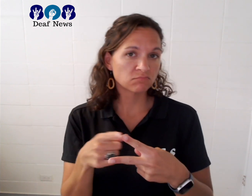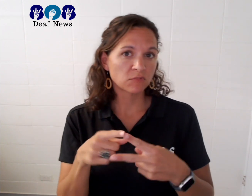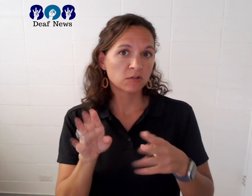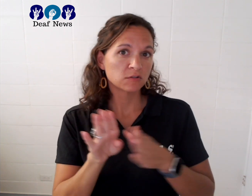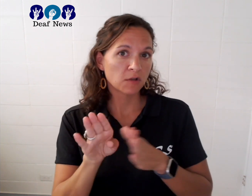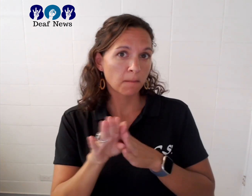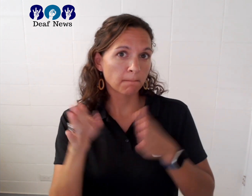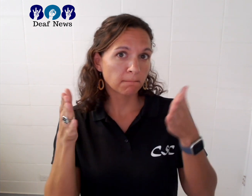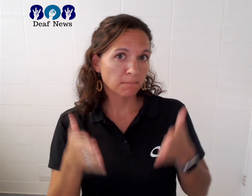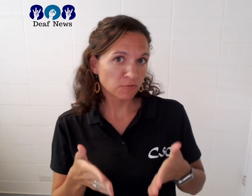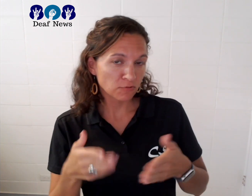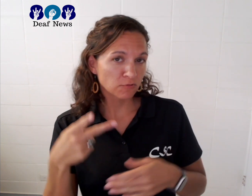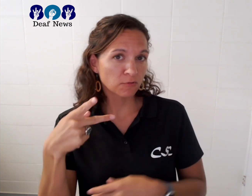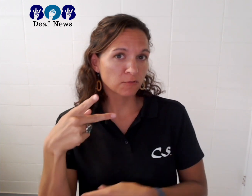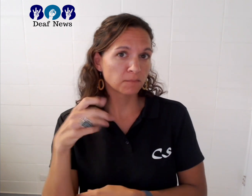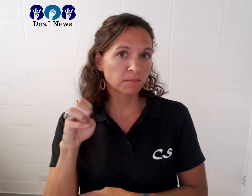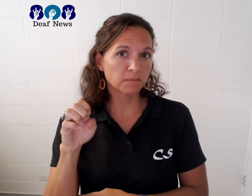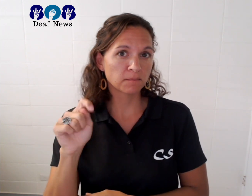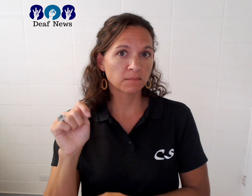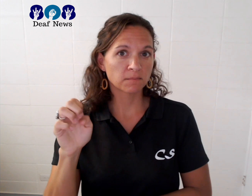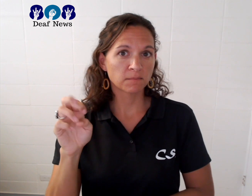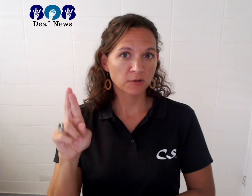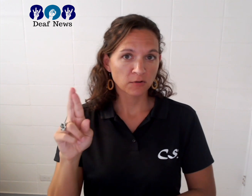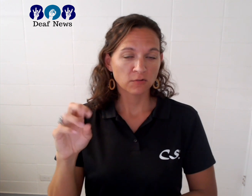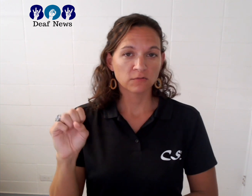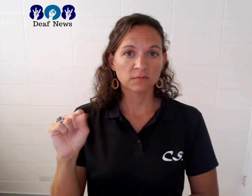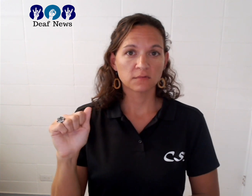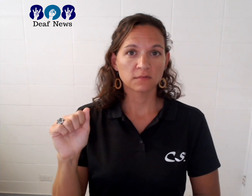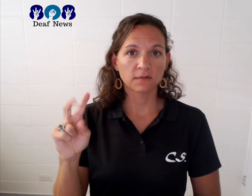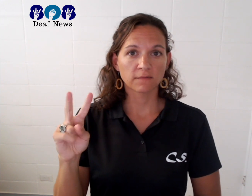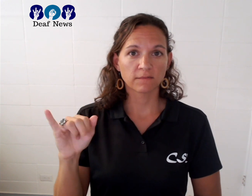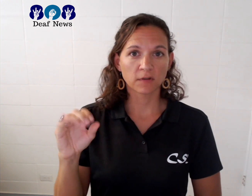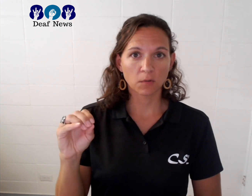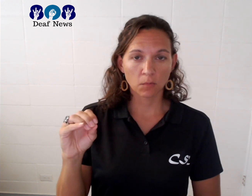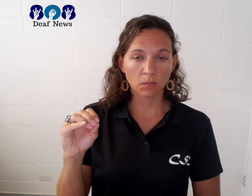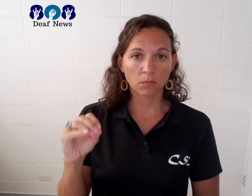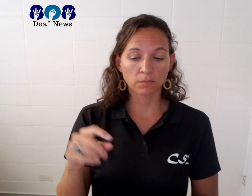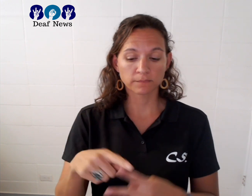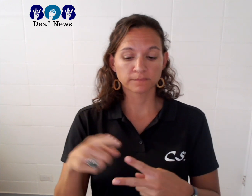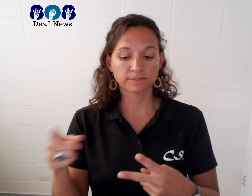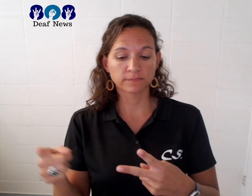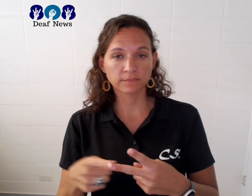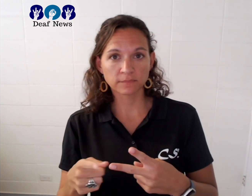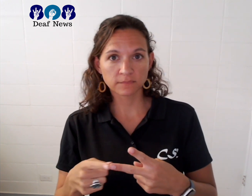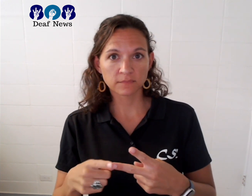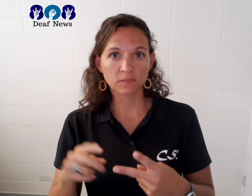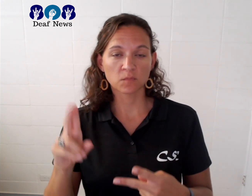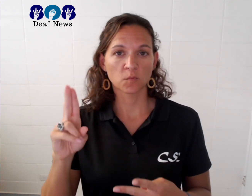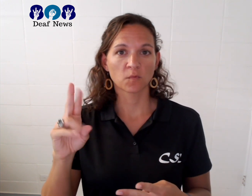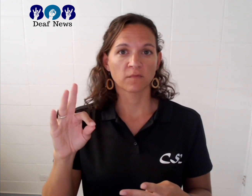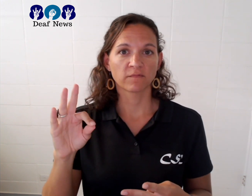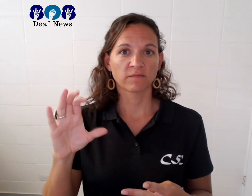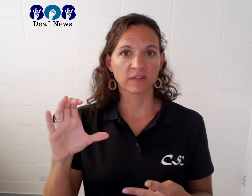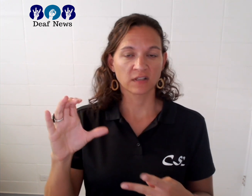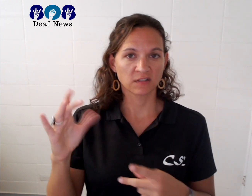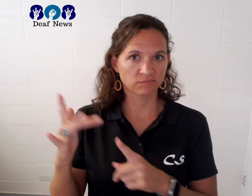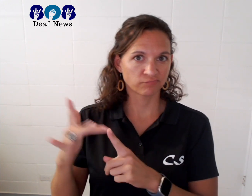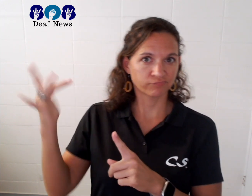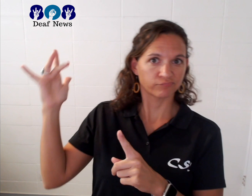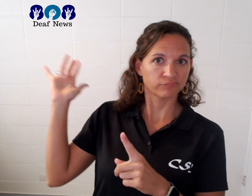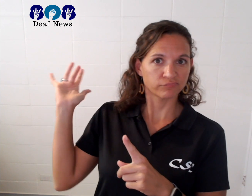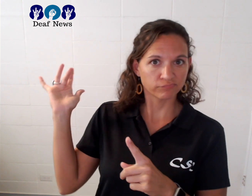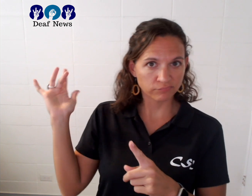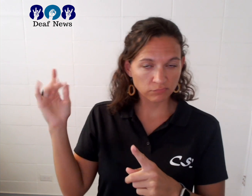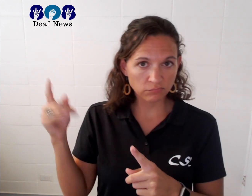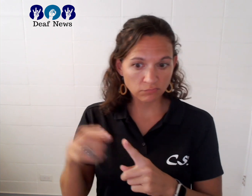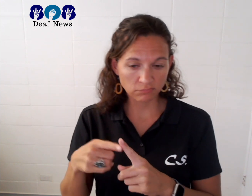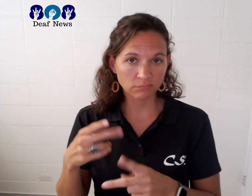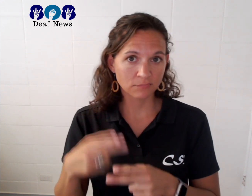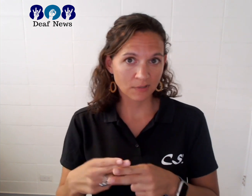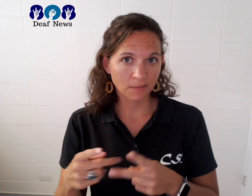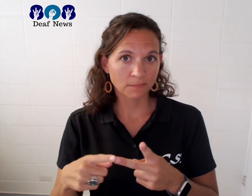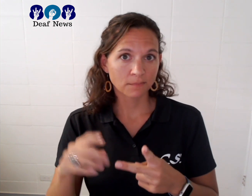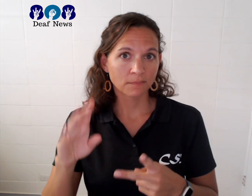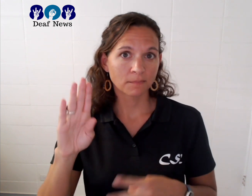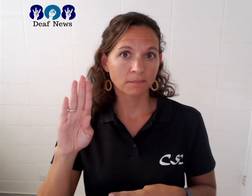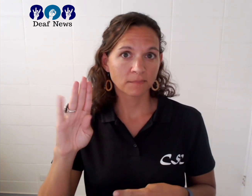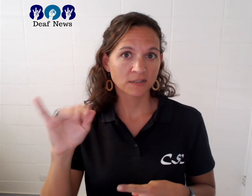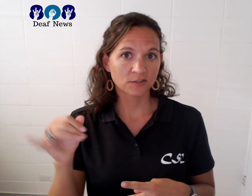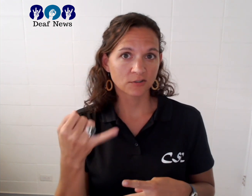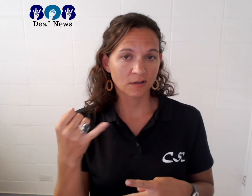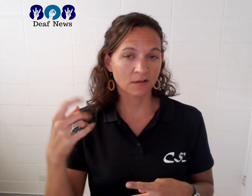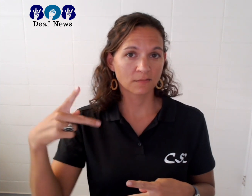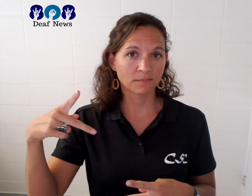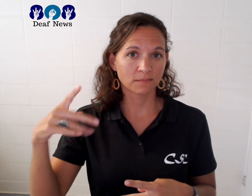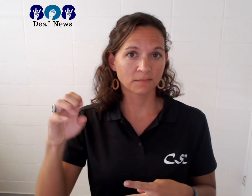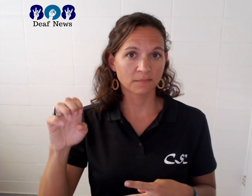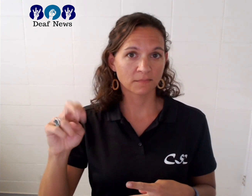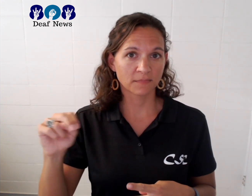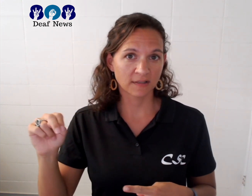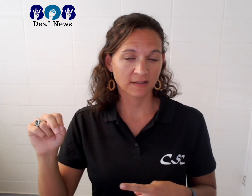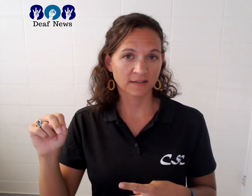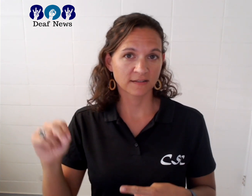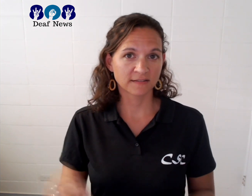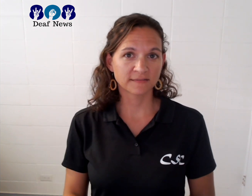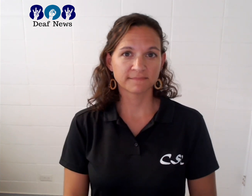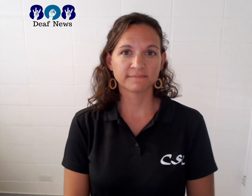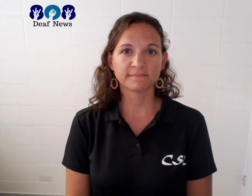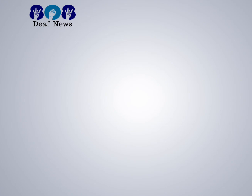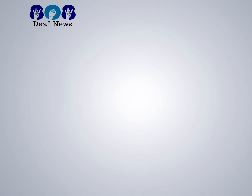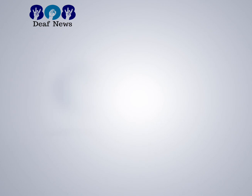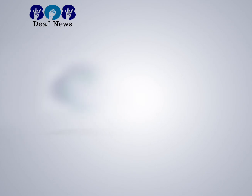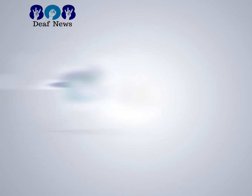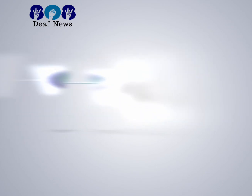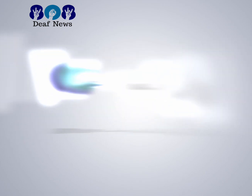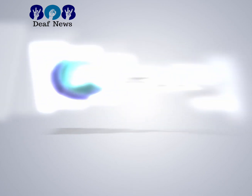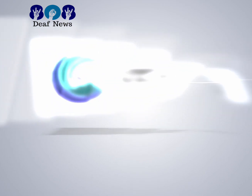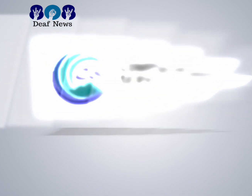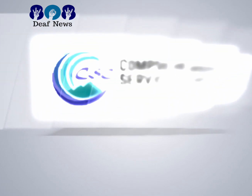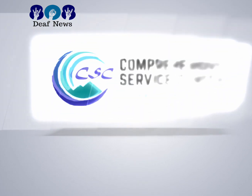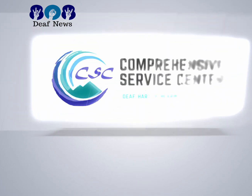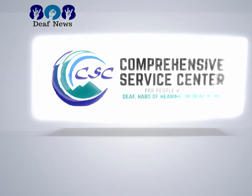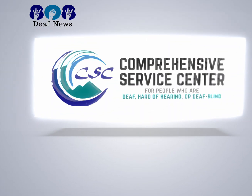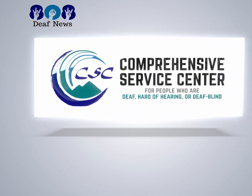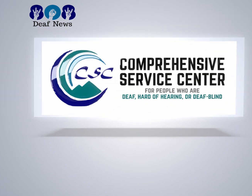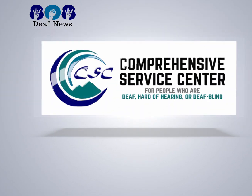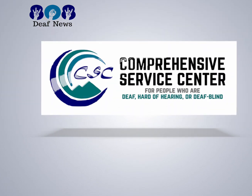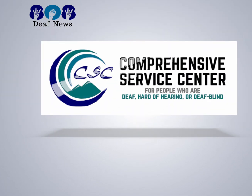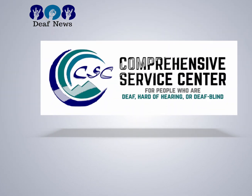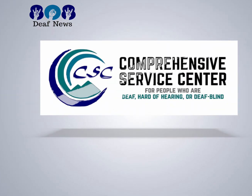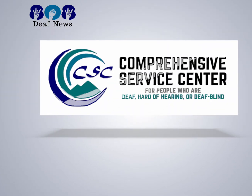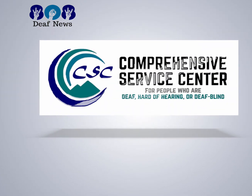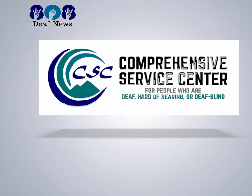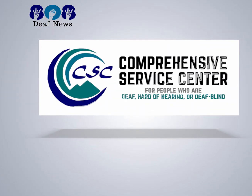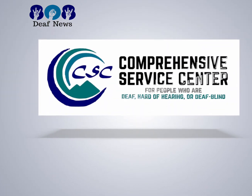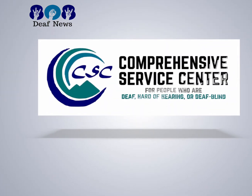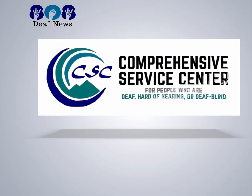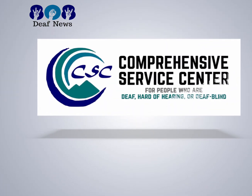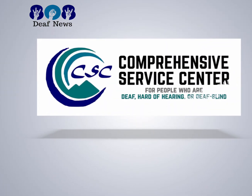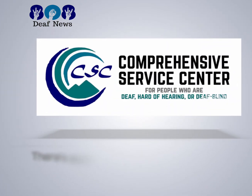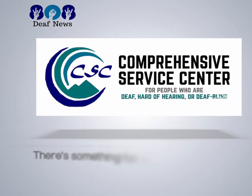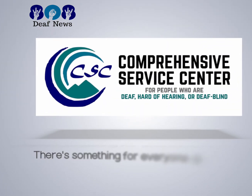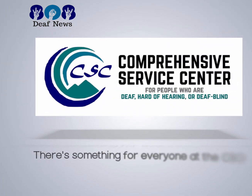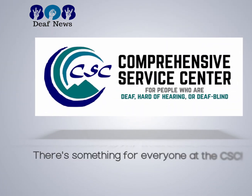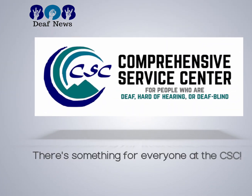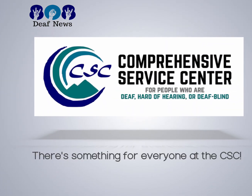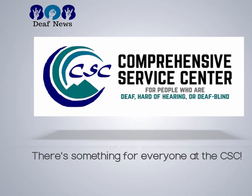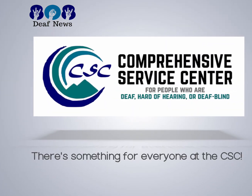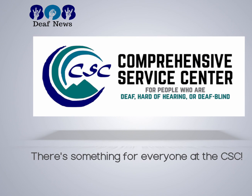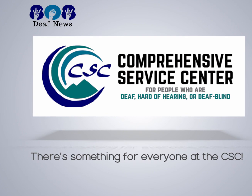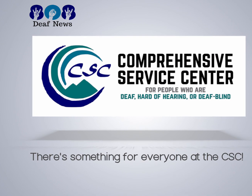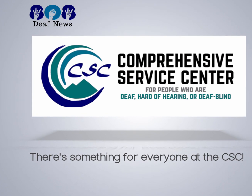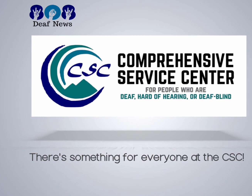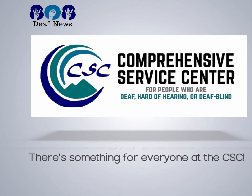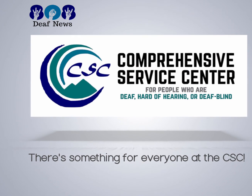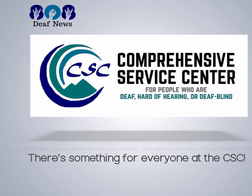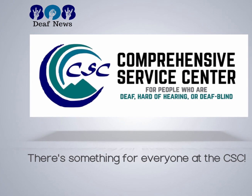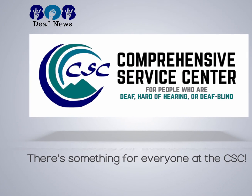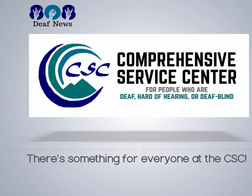They are developer Peter Savigo and USC legend BB J Pen.